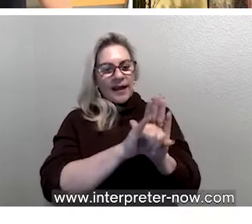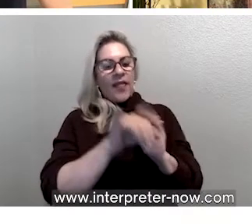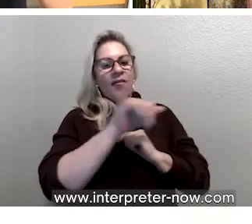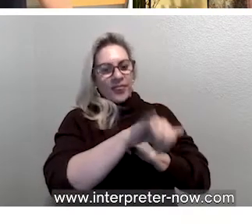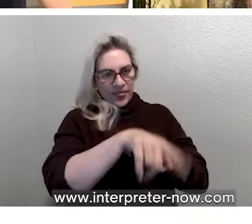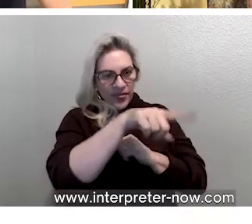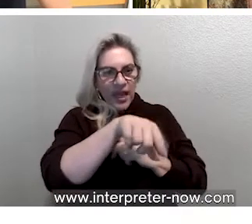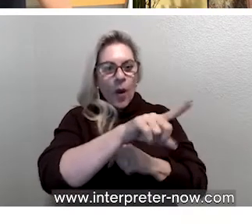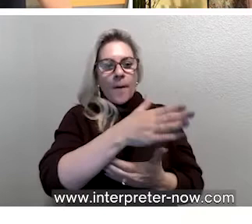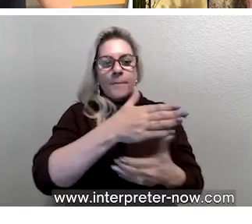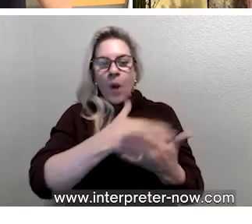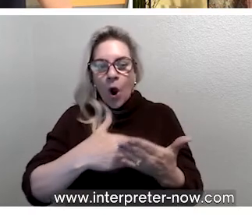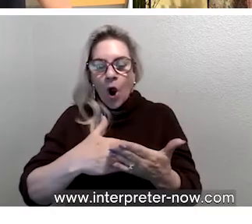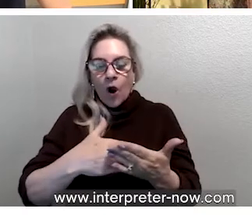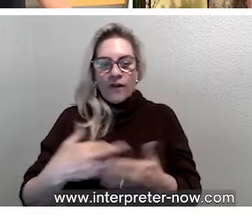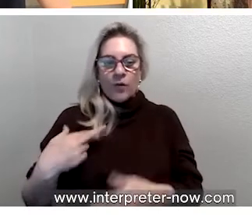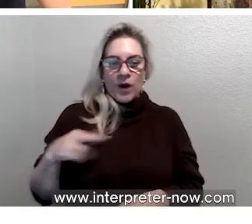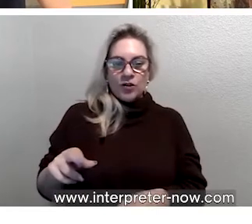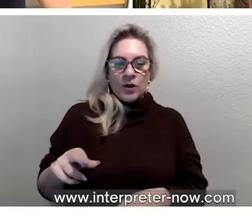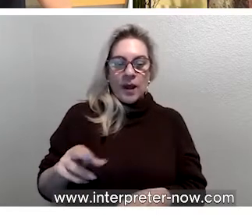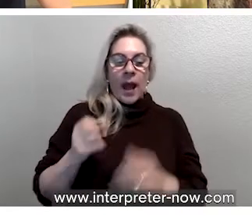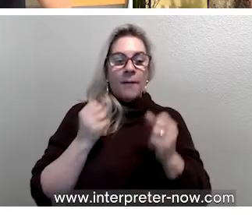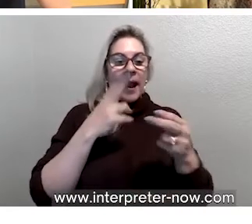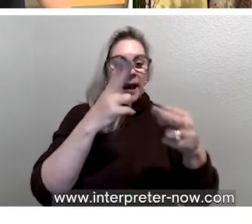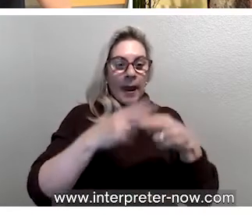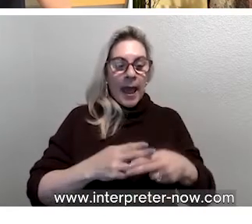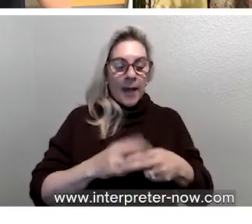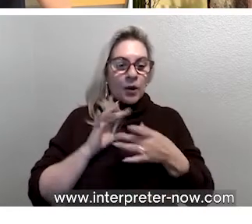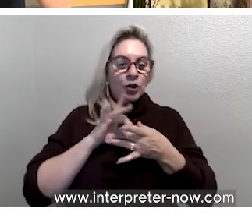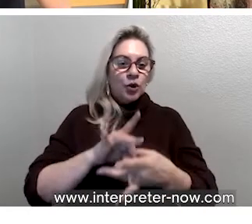Many people's names are associated with a religious group.